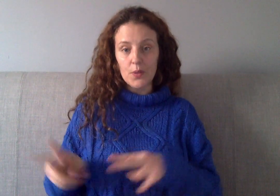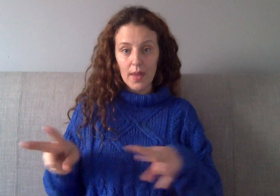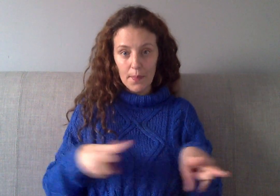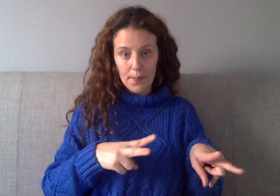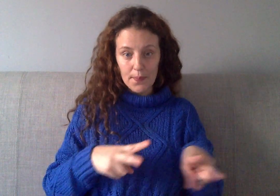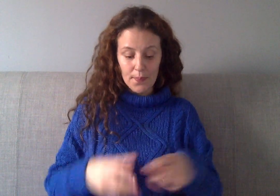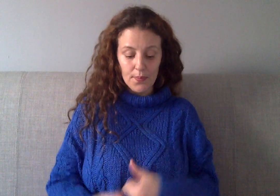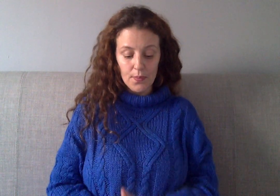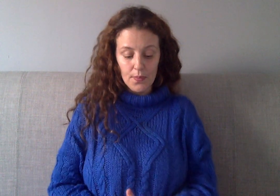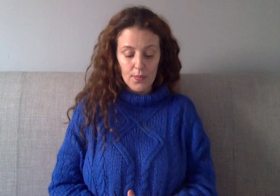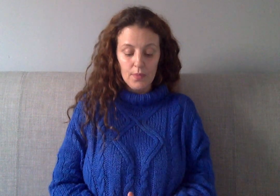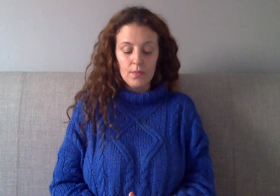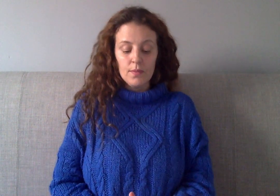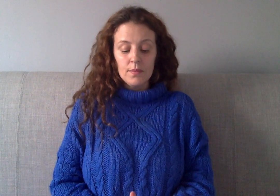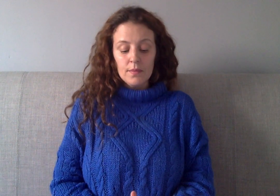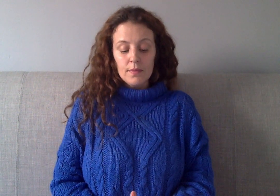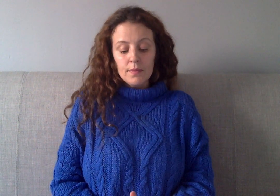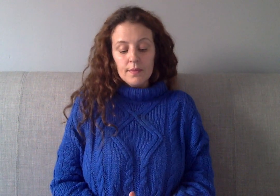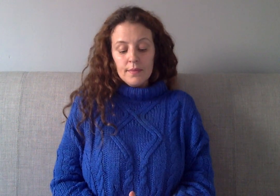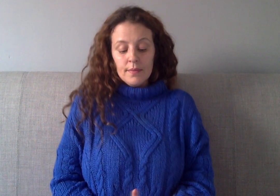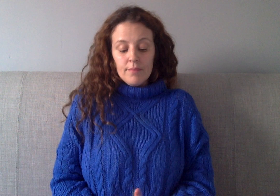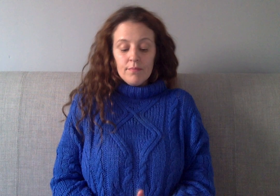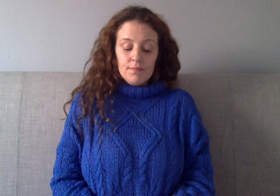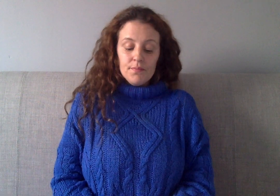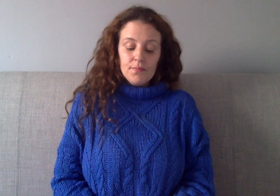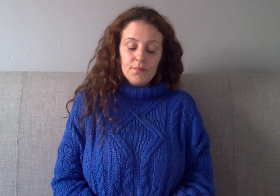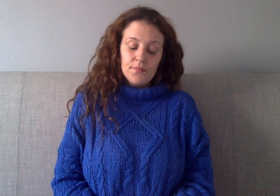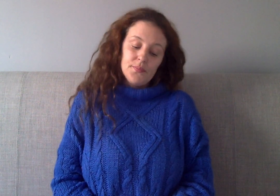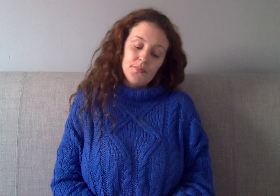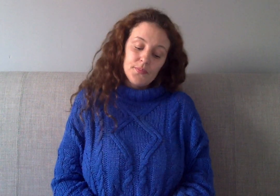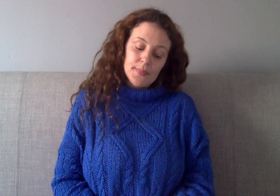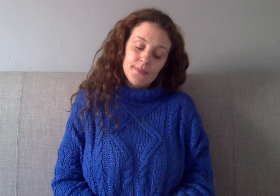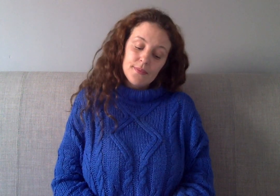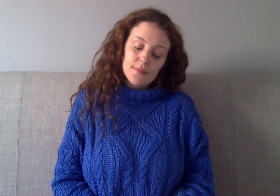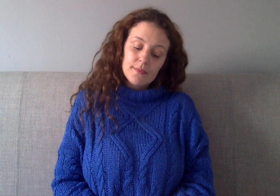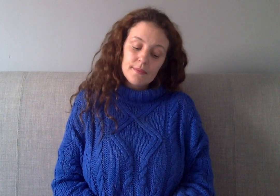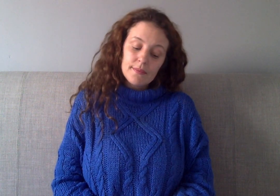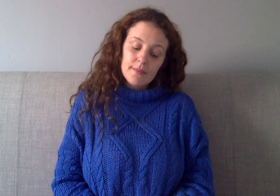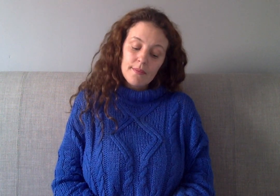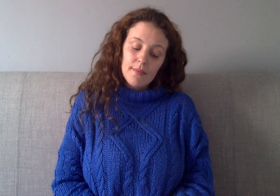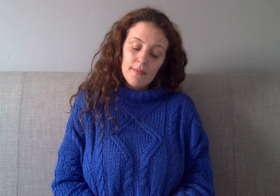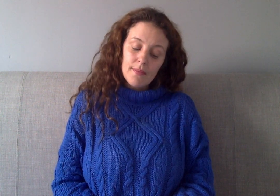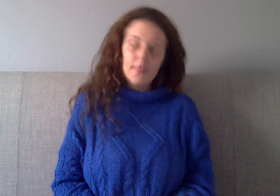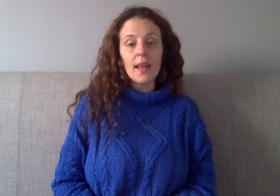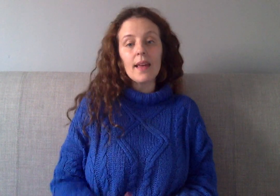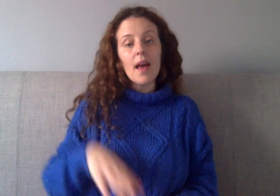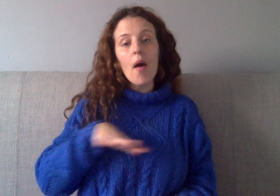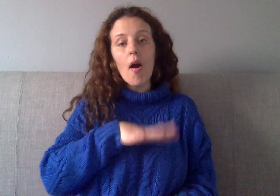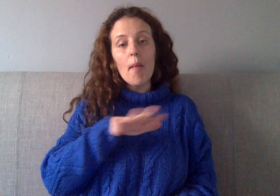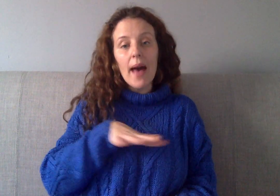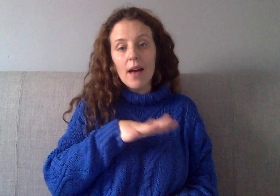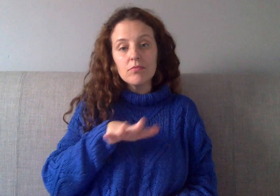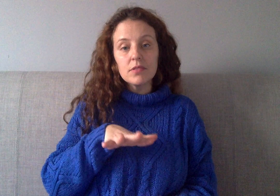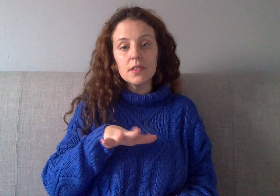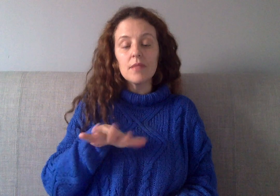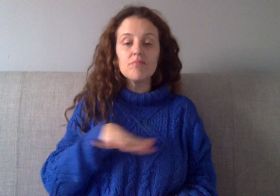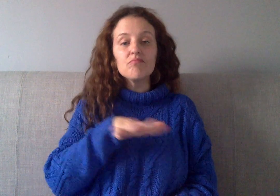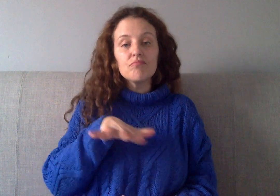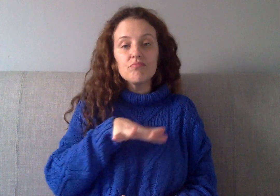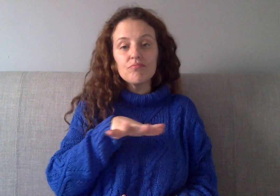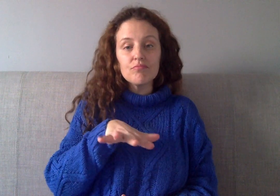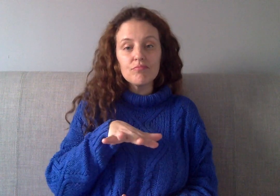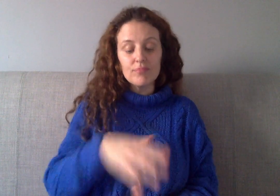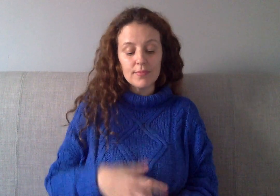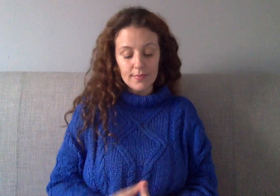ABOUT